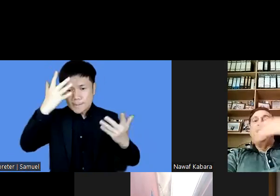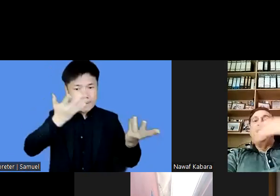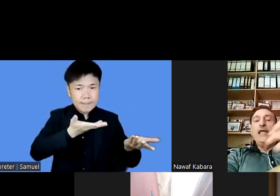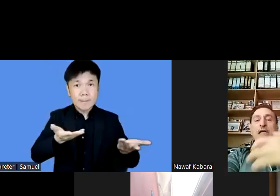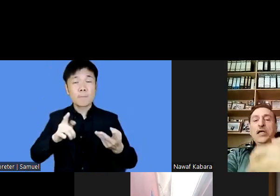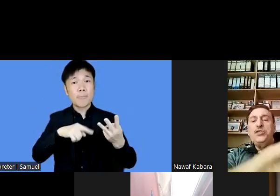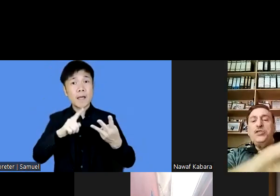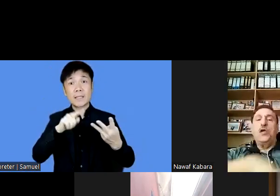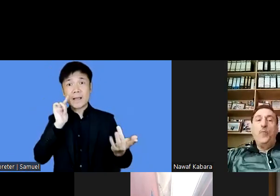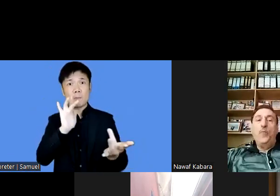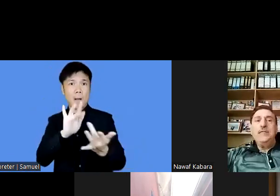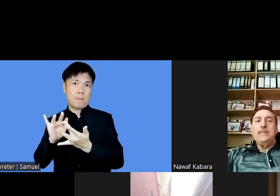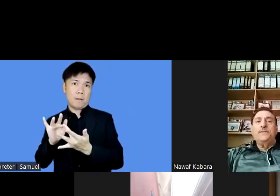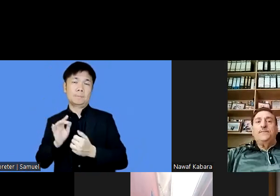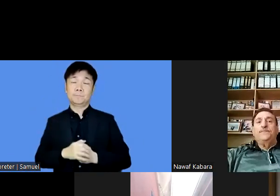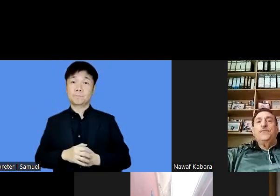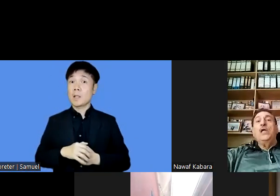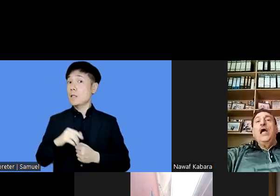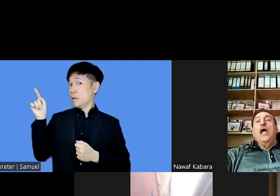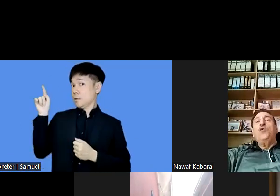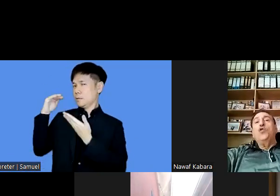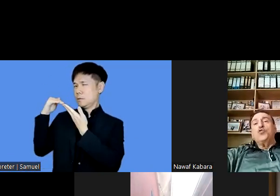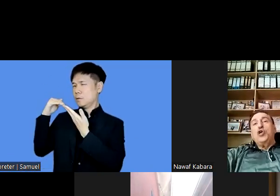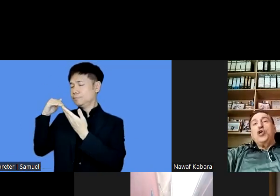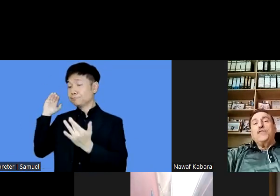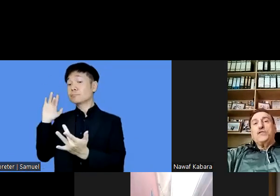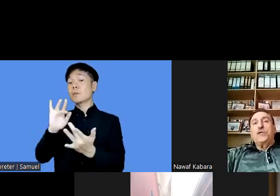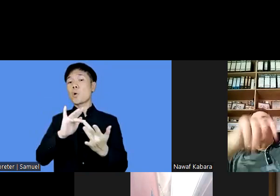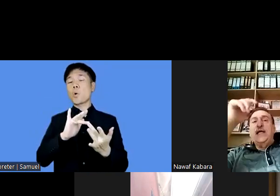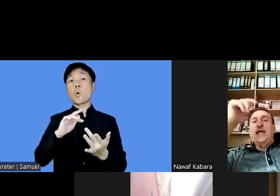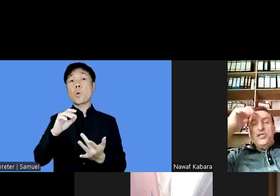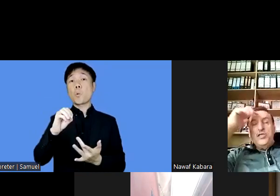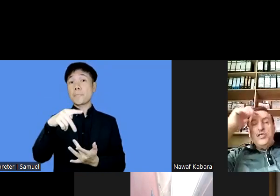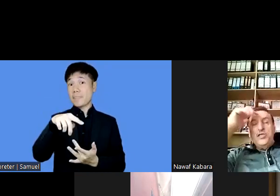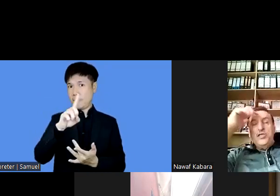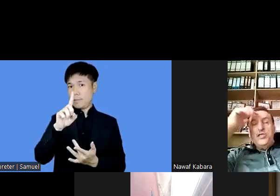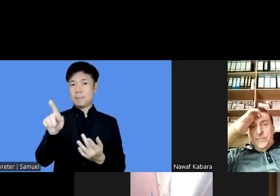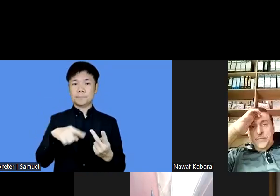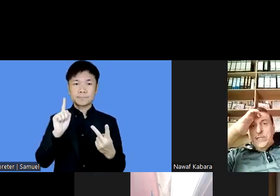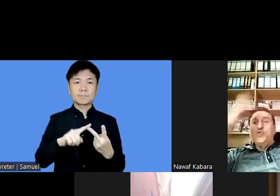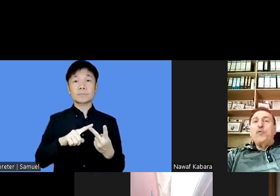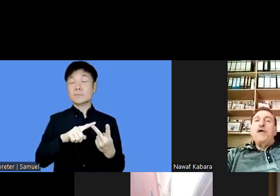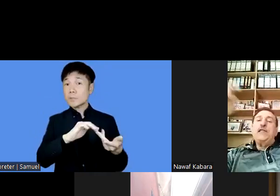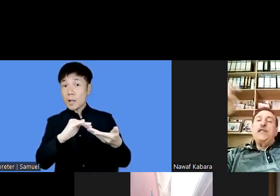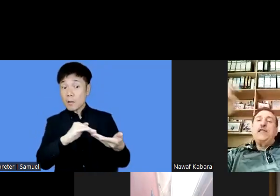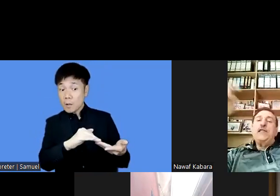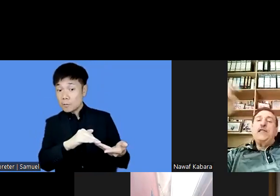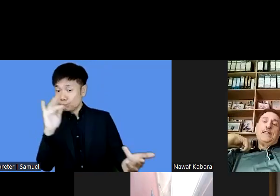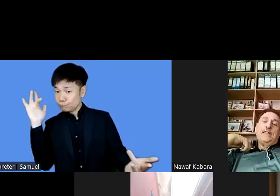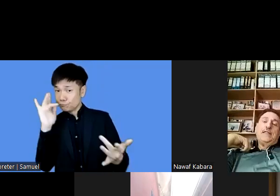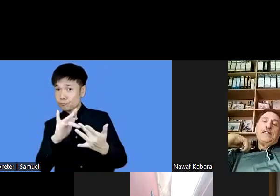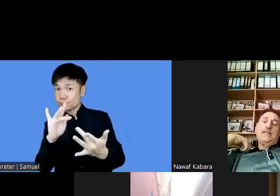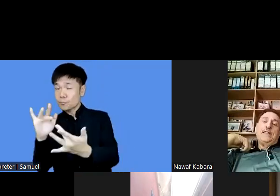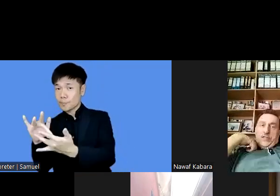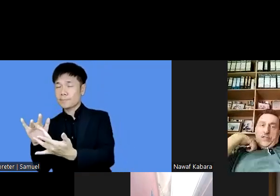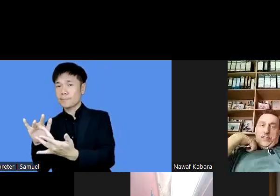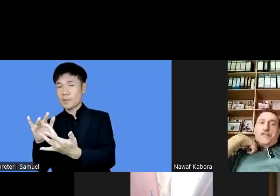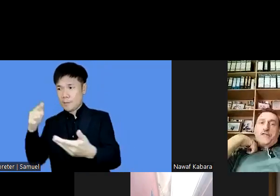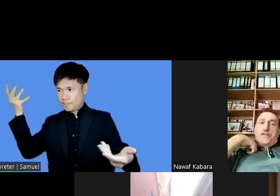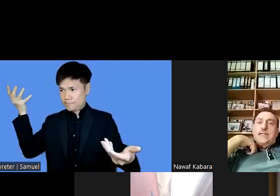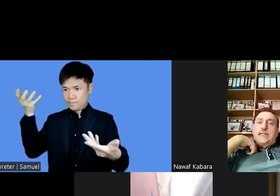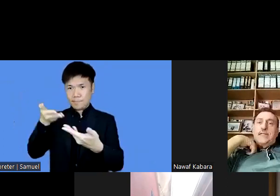The linkage of OPDs and the service organisation to provide lots of needed services at the